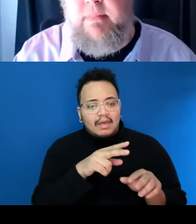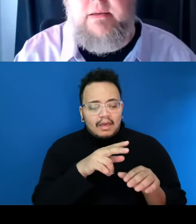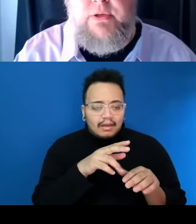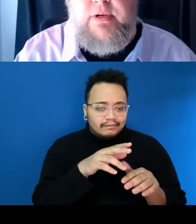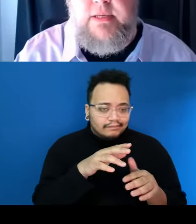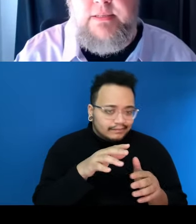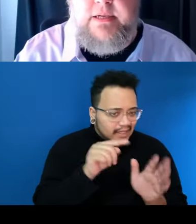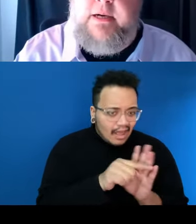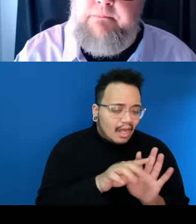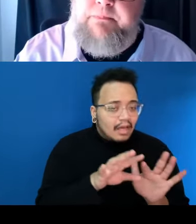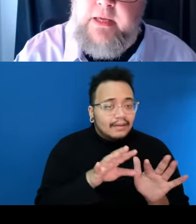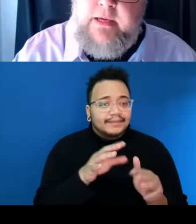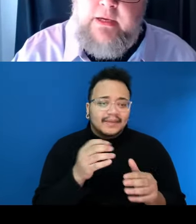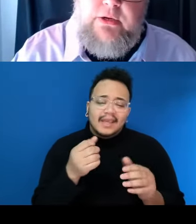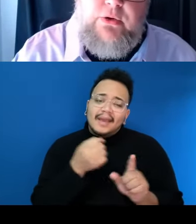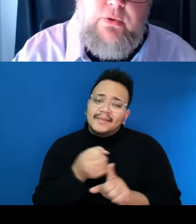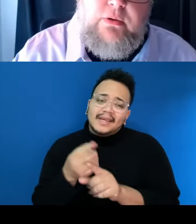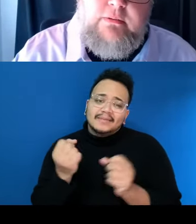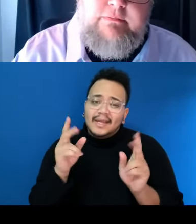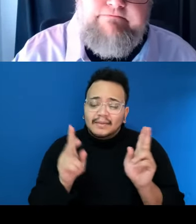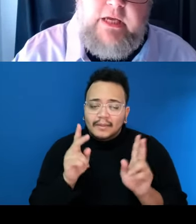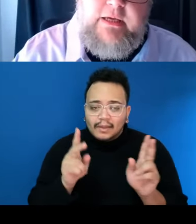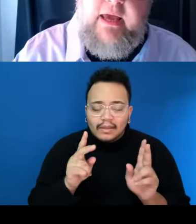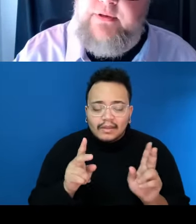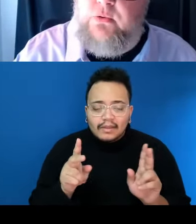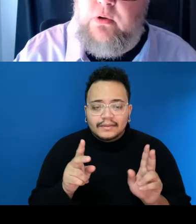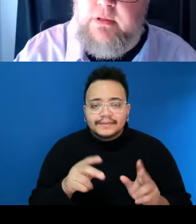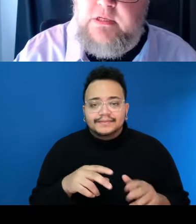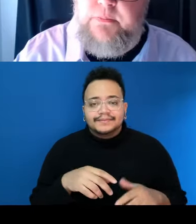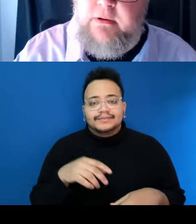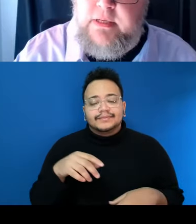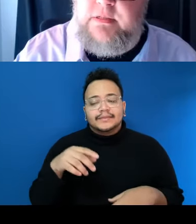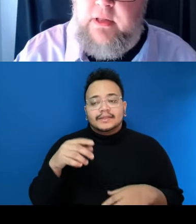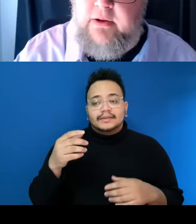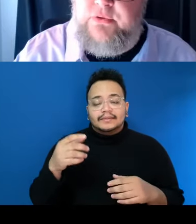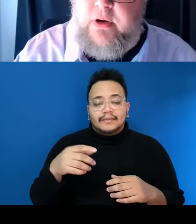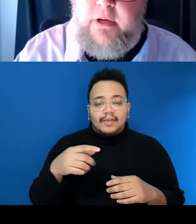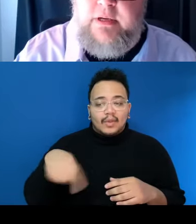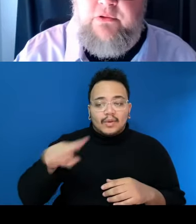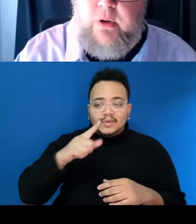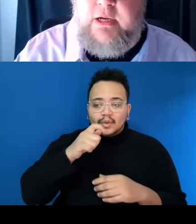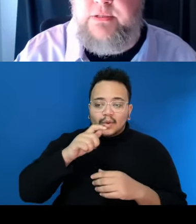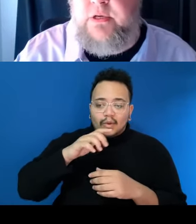many communities who have historically experienced a lot of trauma as well.